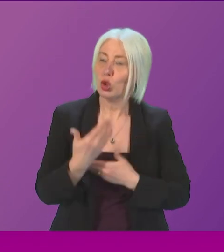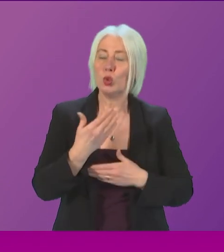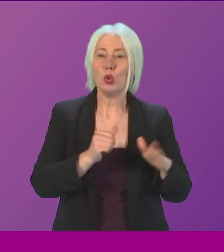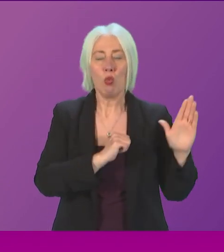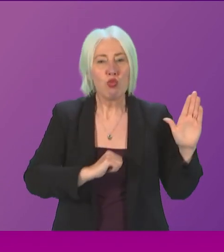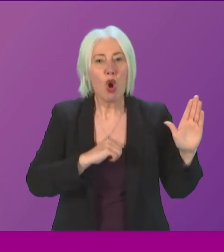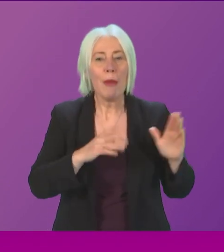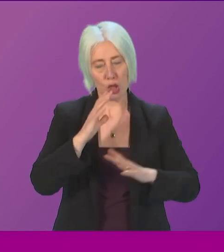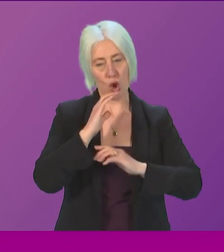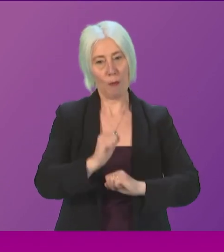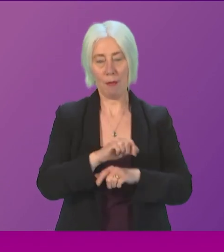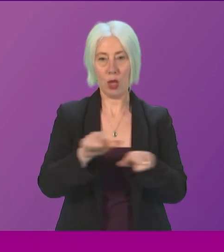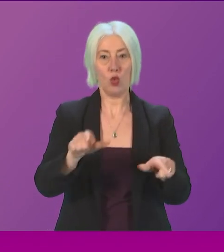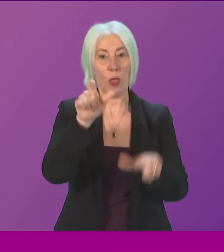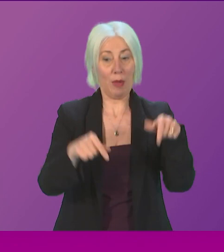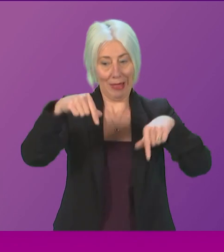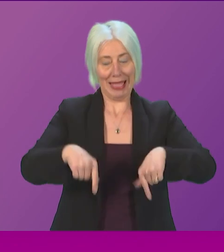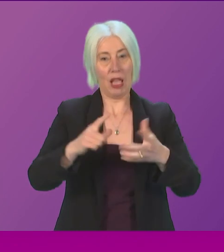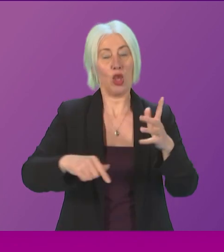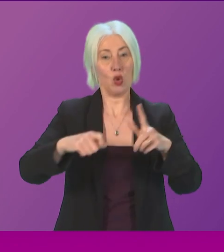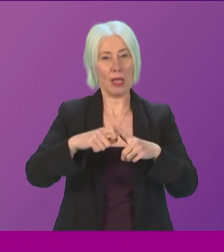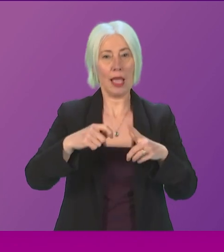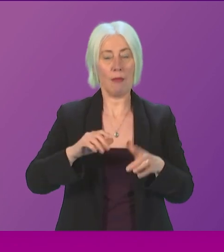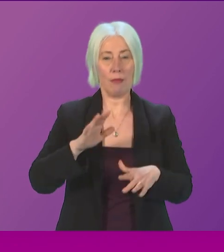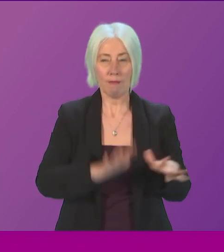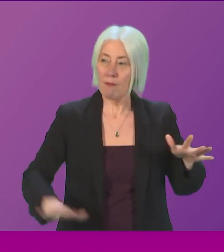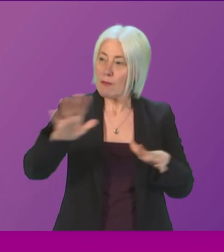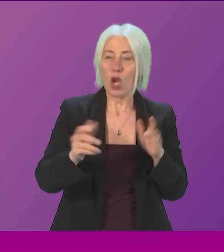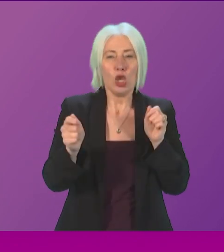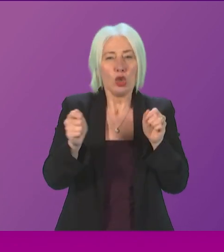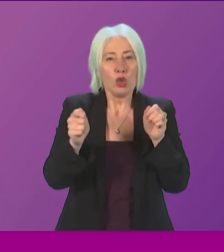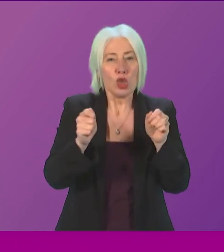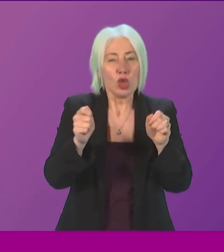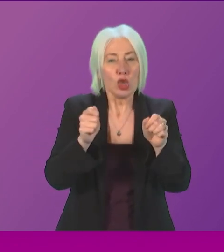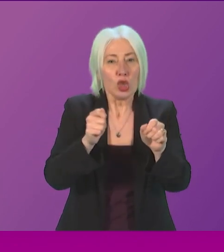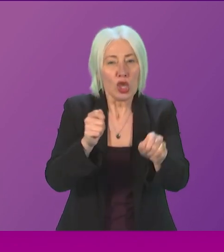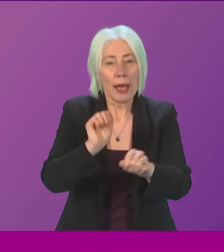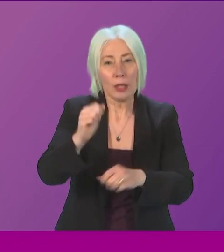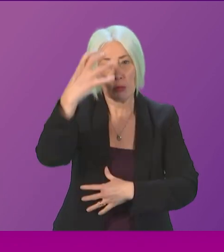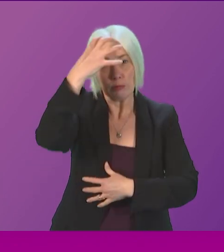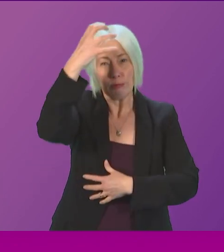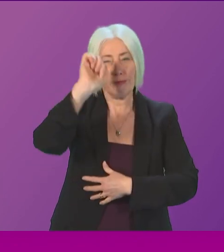to the British people. As our country changes with the passing of time, the monarchy provides a tangible and